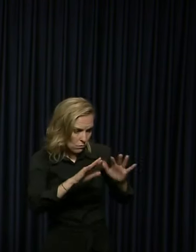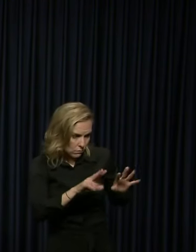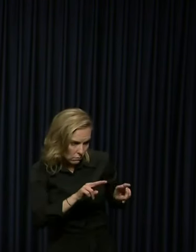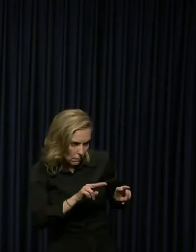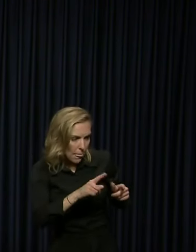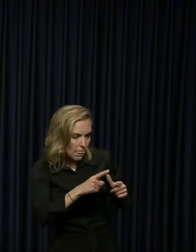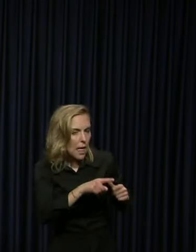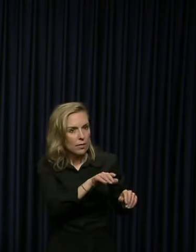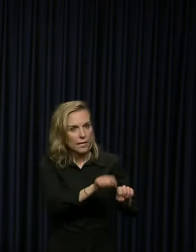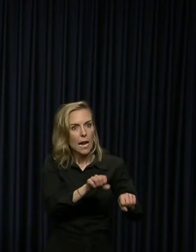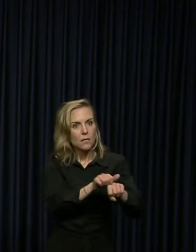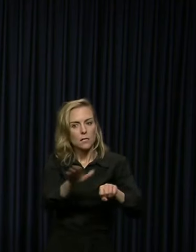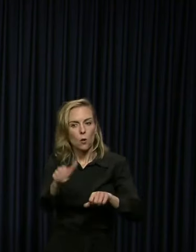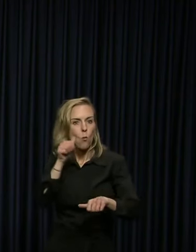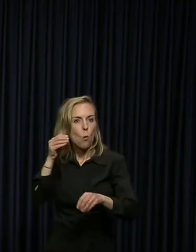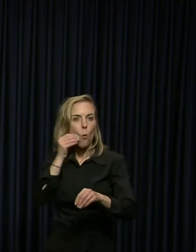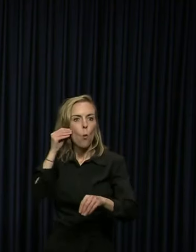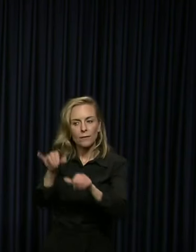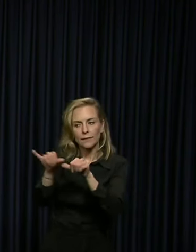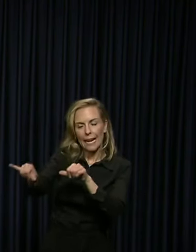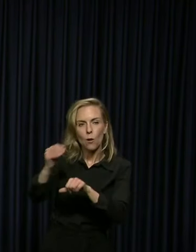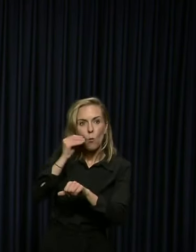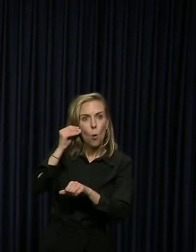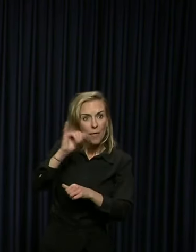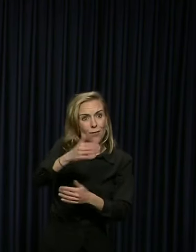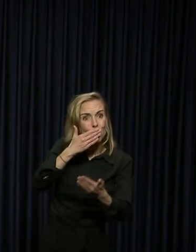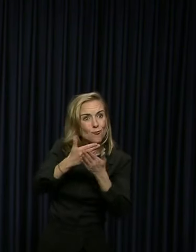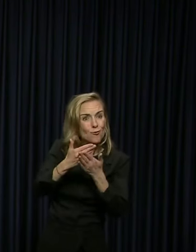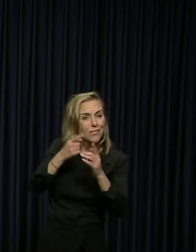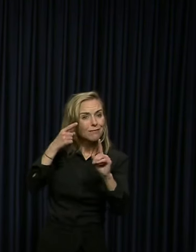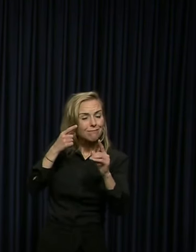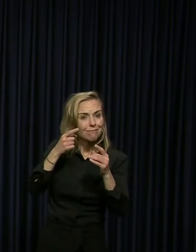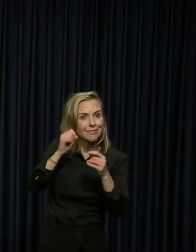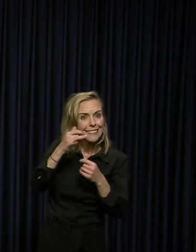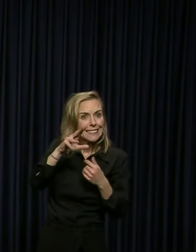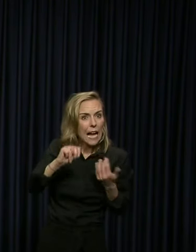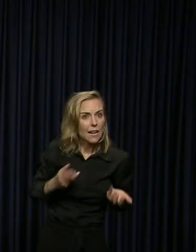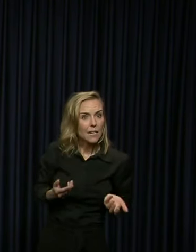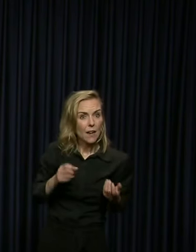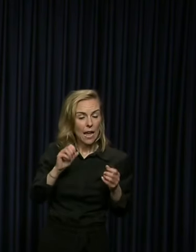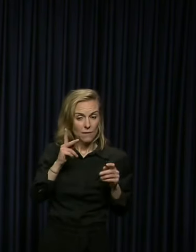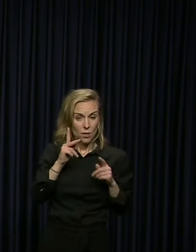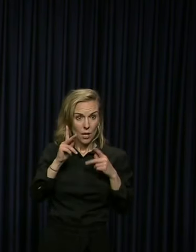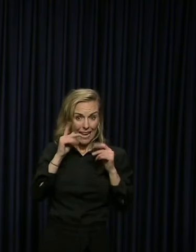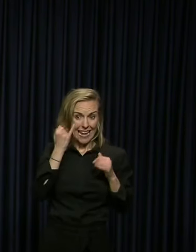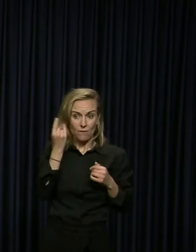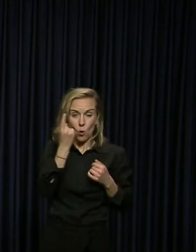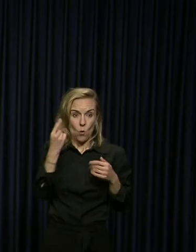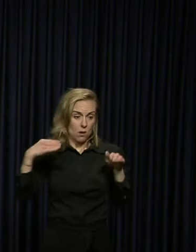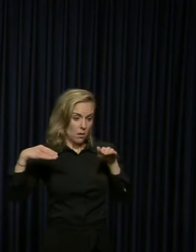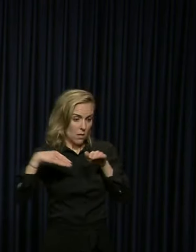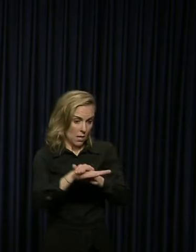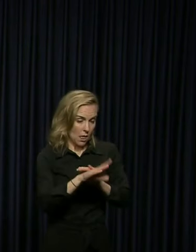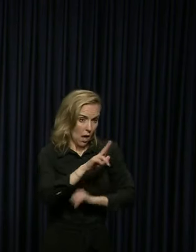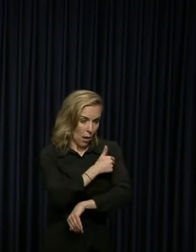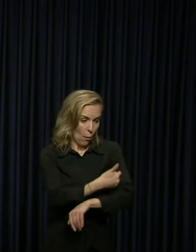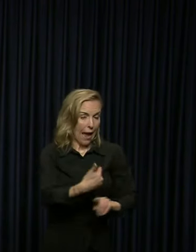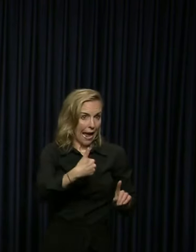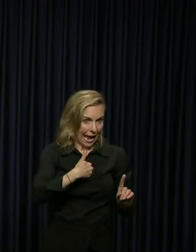GENERATION, TO PASS OUR TEST OF HUMANITY, TO SAY WE CARE MORE ABOUT THE HEALTH OF OTHER PEOPLE